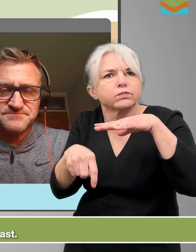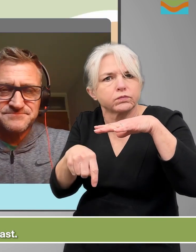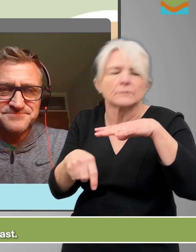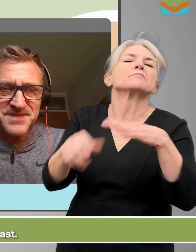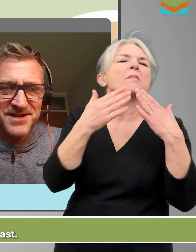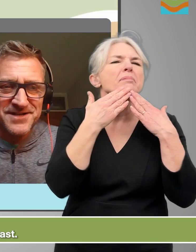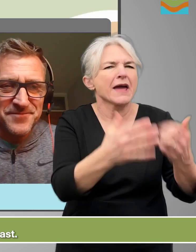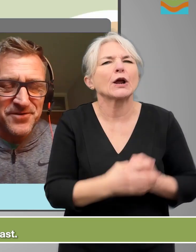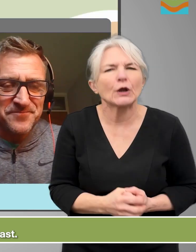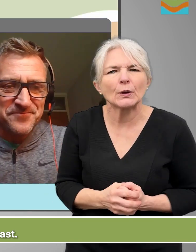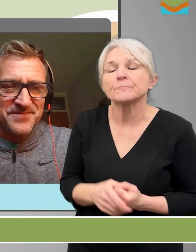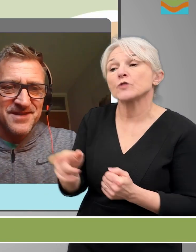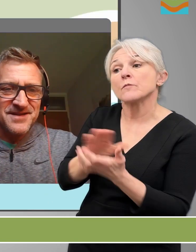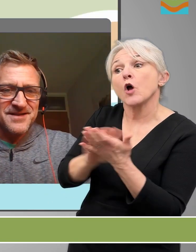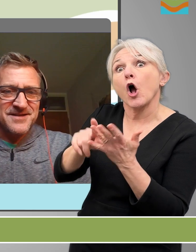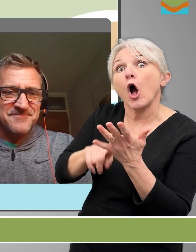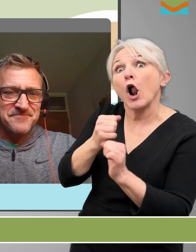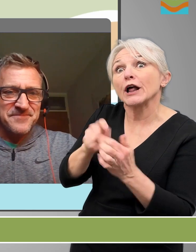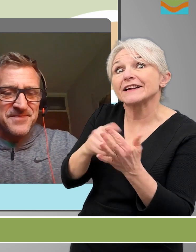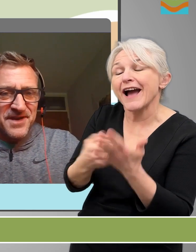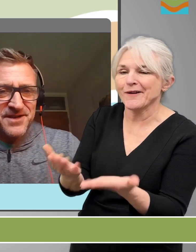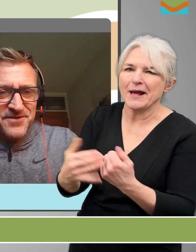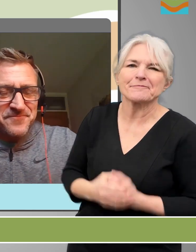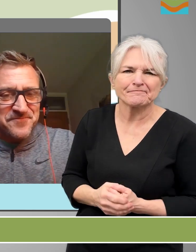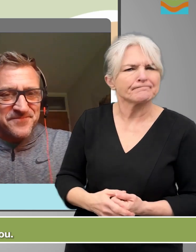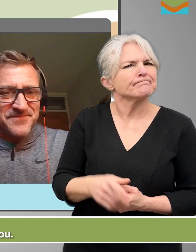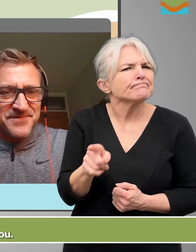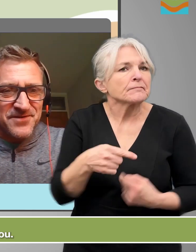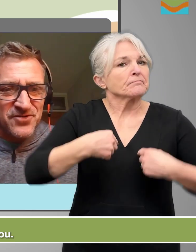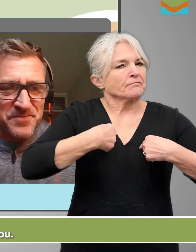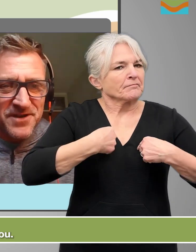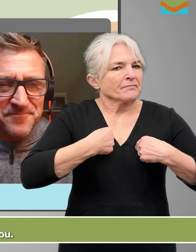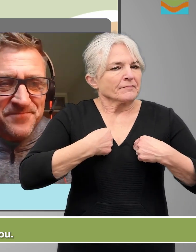welcome to The PGN Podcast. Thank you. Tell me a bit more about you.